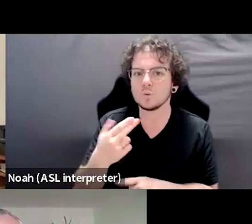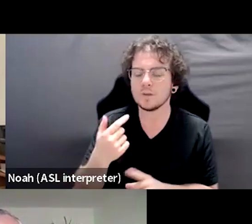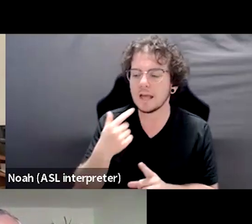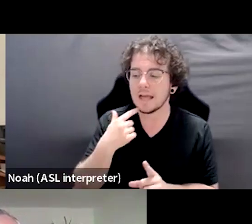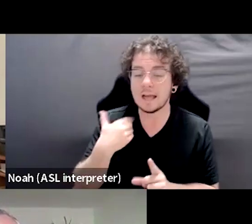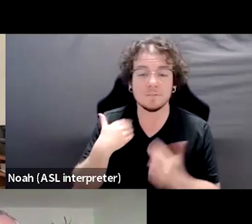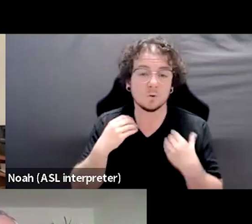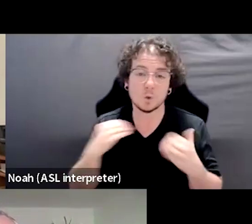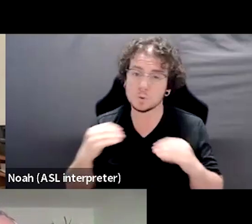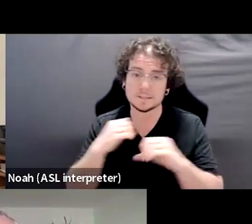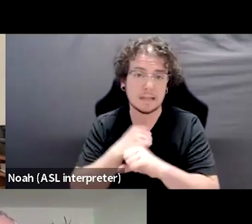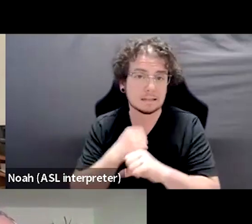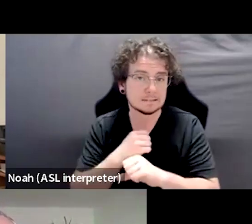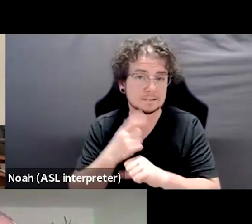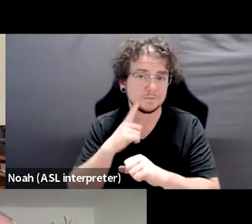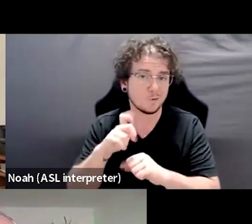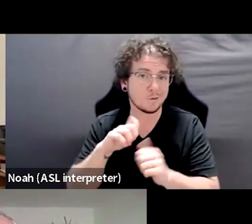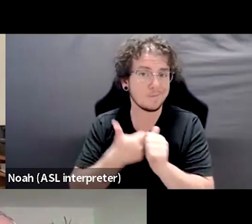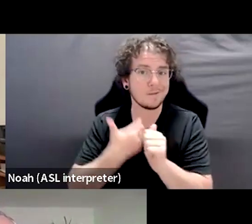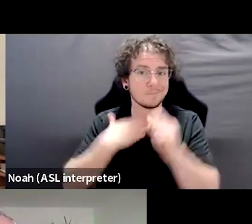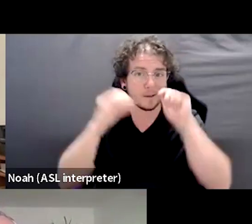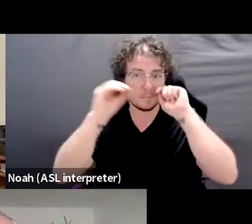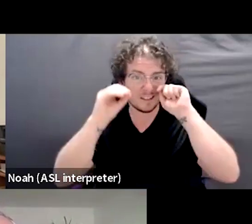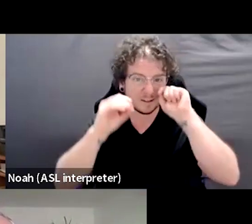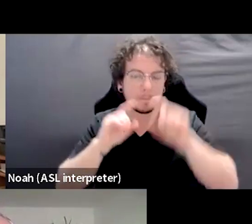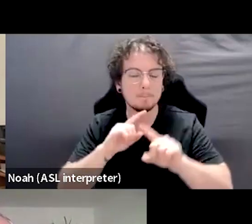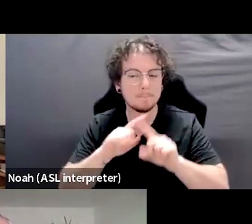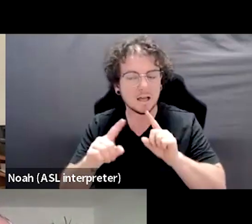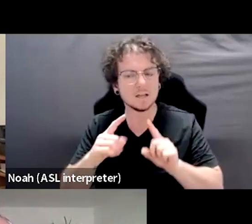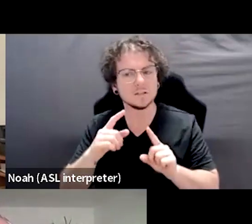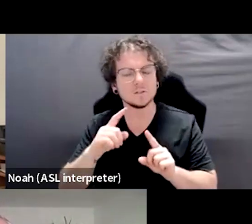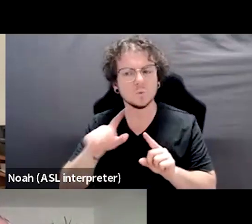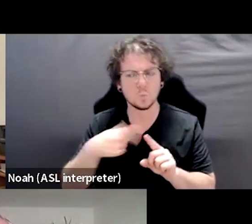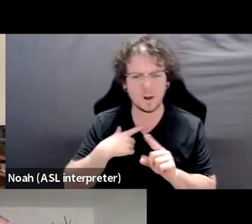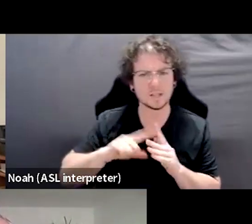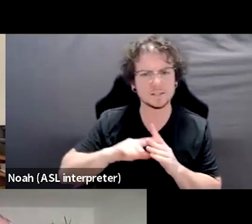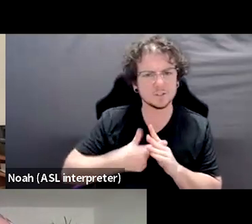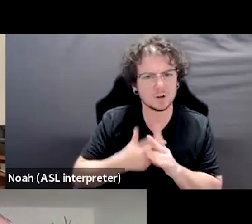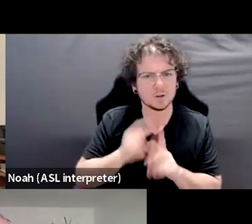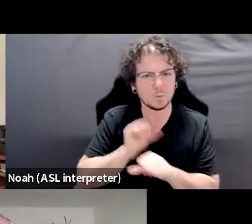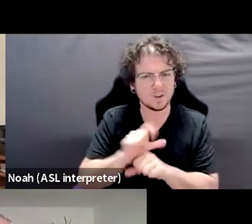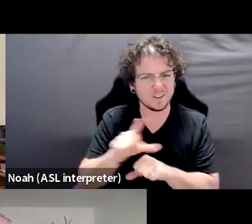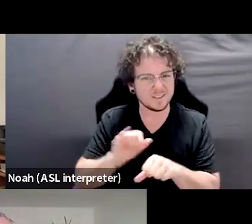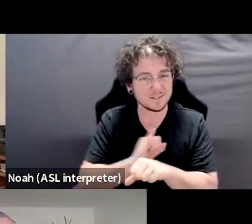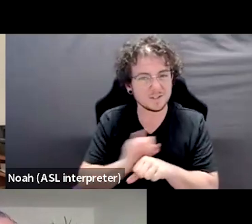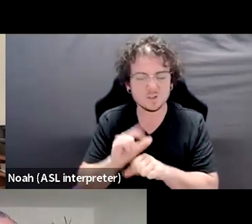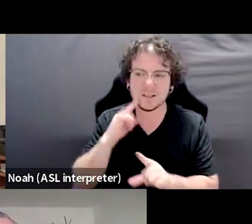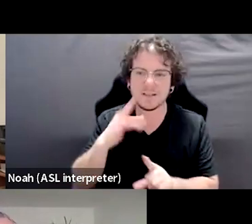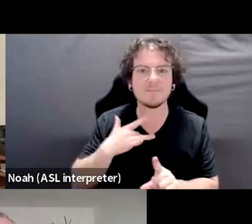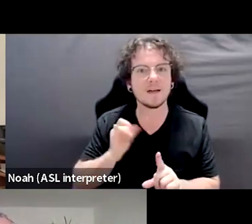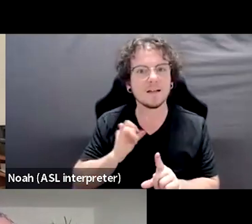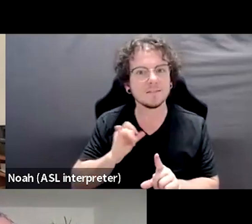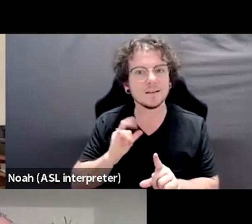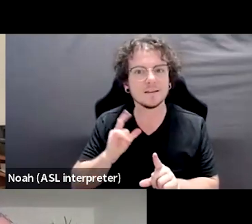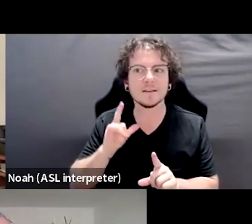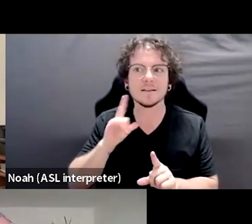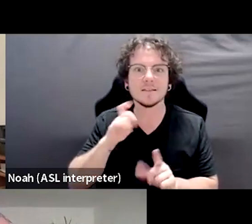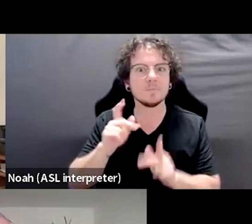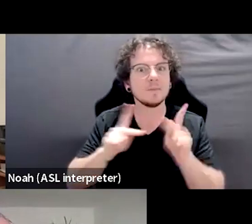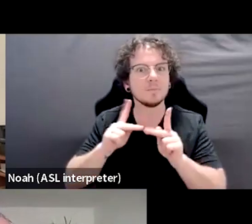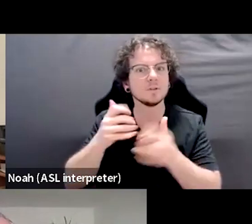when I started in the industry, it felt like the people...the owners and the most senior positions